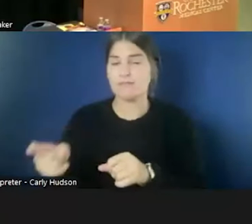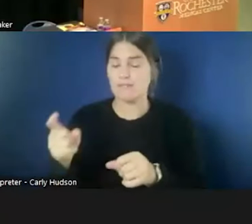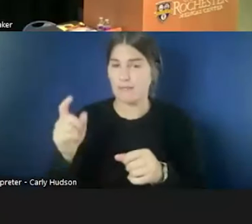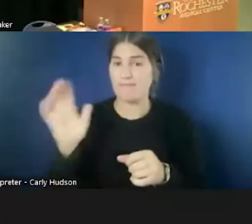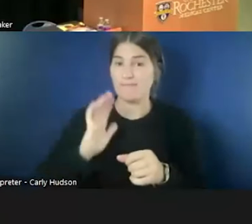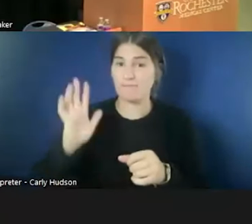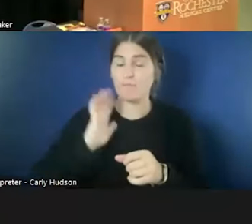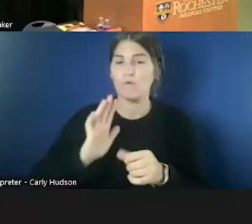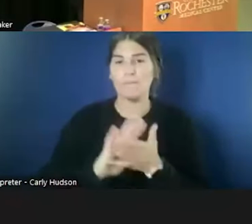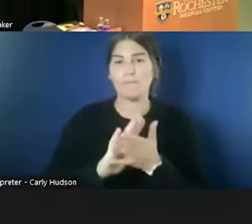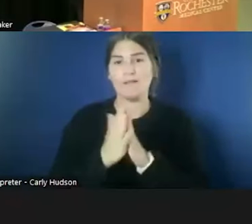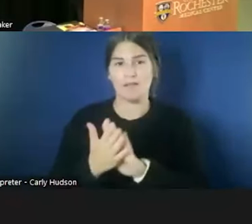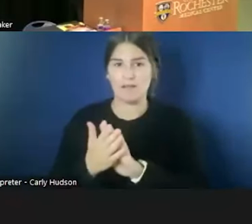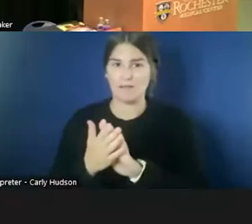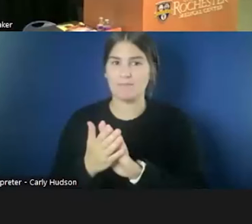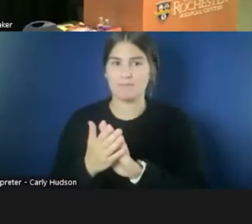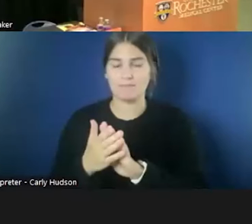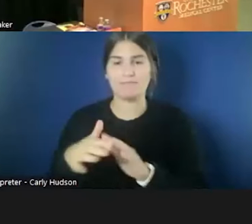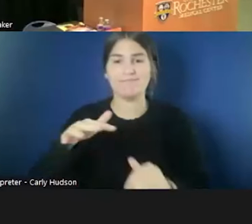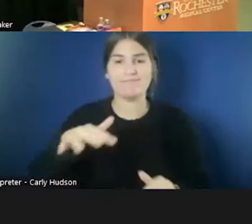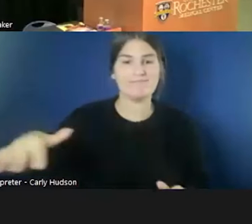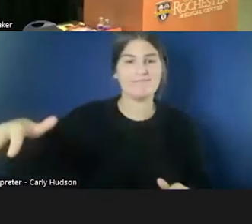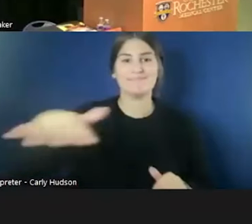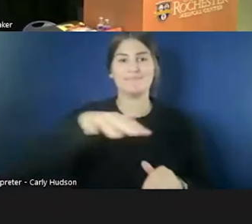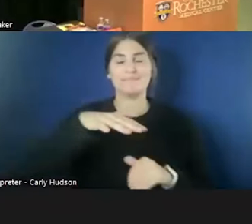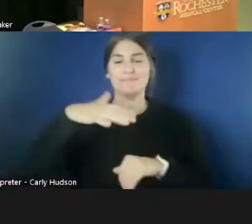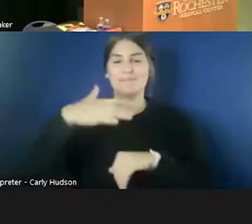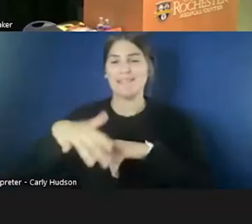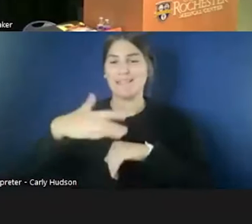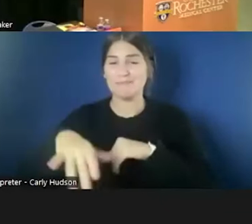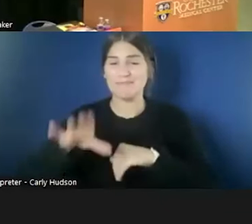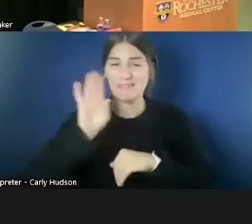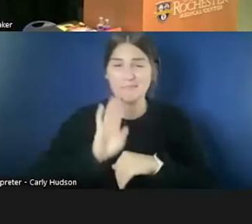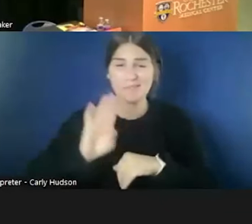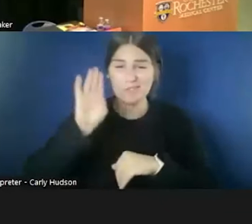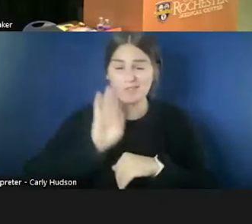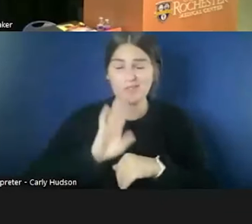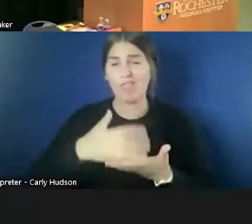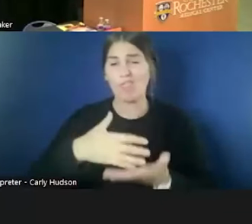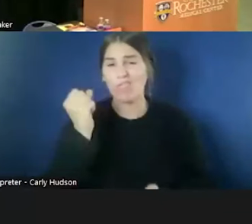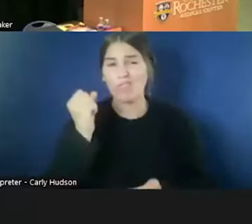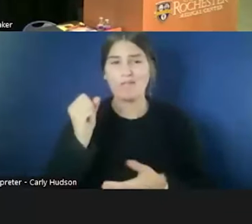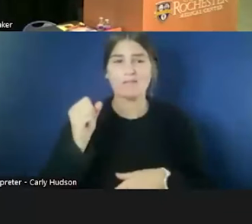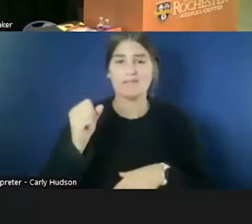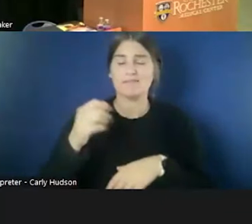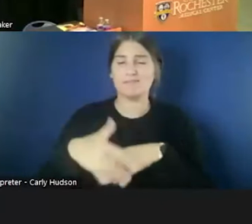a lot that was filled with empty beer bottles and empty liquor containers and tons of needles